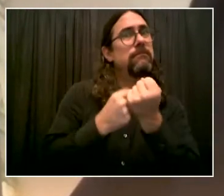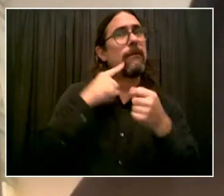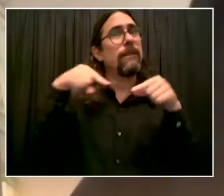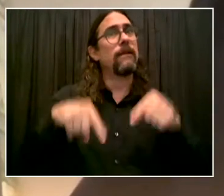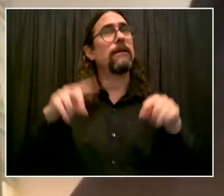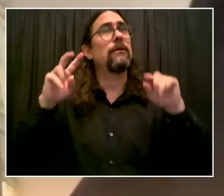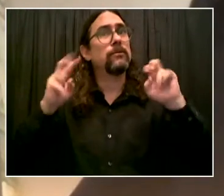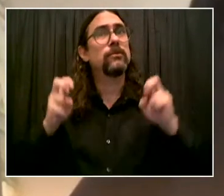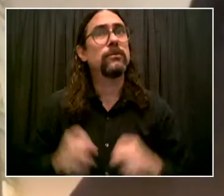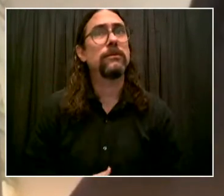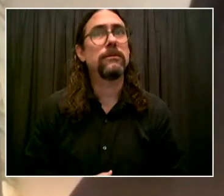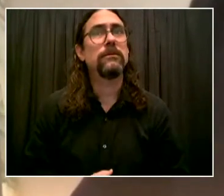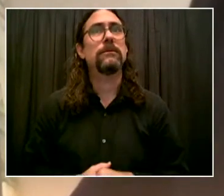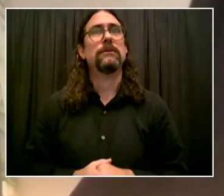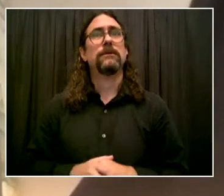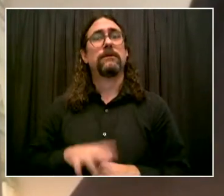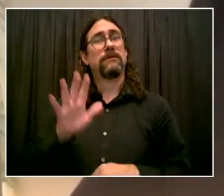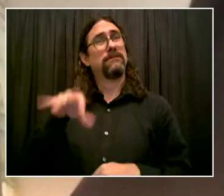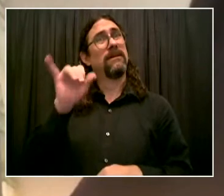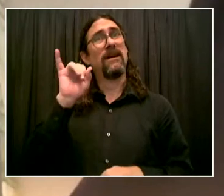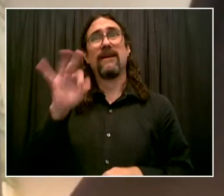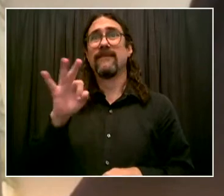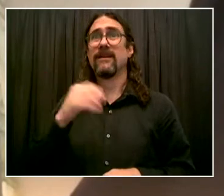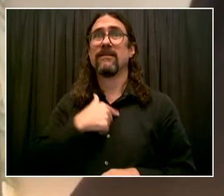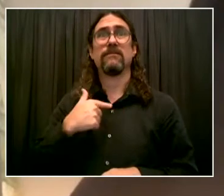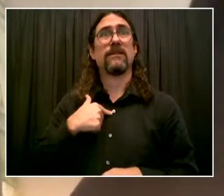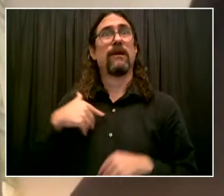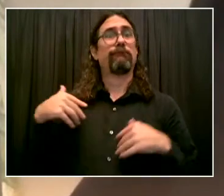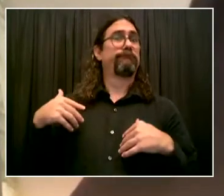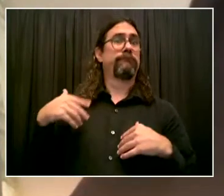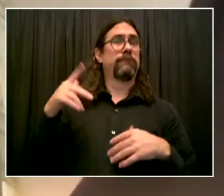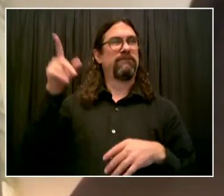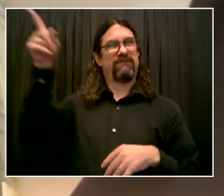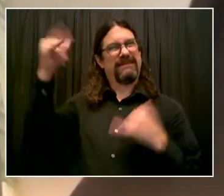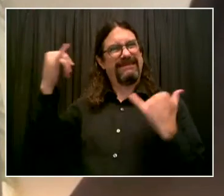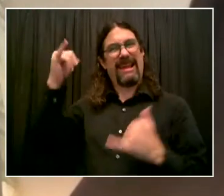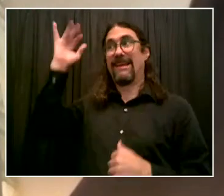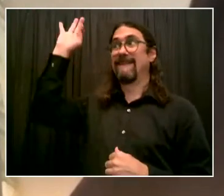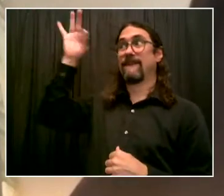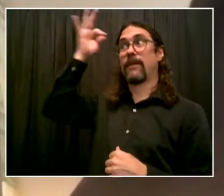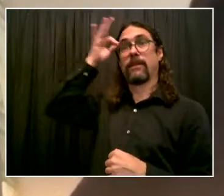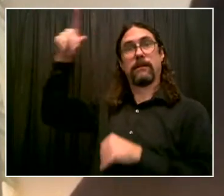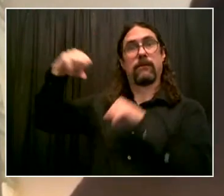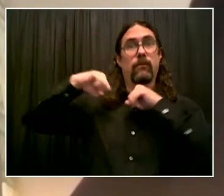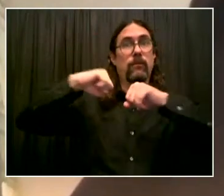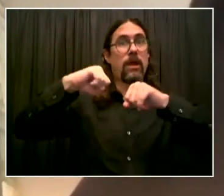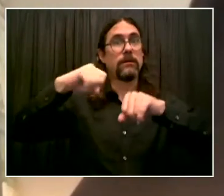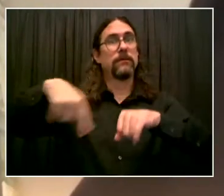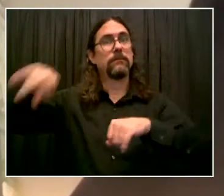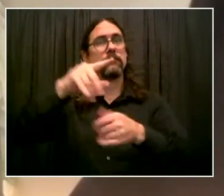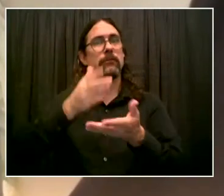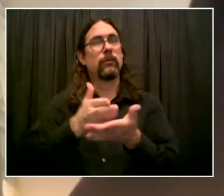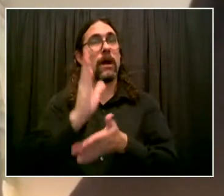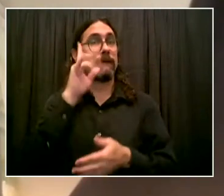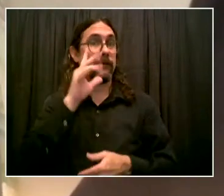TO THE ORGANIZATIONS AND TO THE ACTIVISTS AND TO THE WOMEN AND THE FAMILIES THAT NEED S UIN TEXAS, MISSISSIPPI, AND EVERYWHERE ELSE. WHAT WILL HAPPEN WHEN WE REMOVE